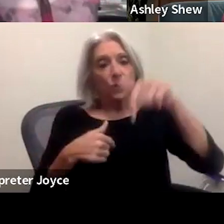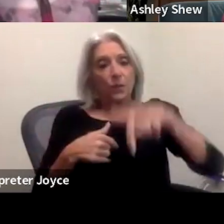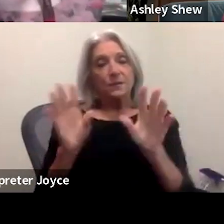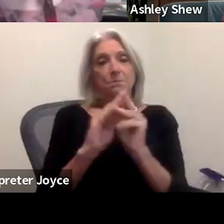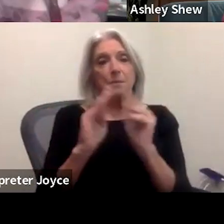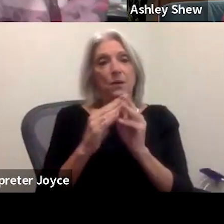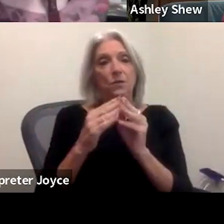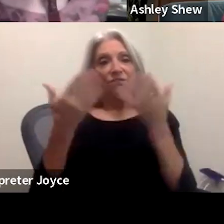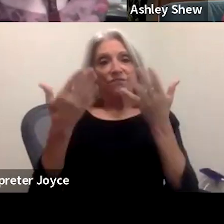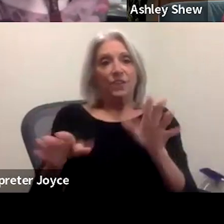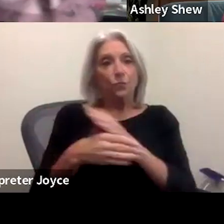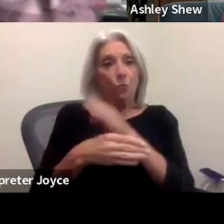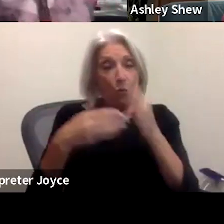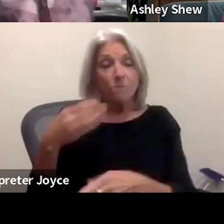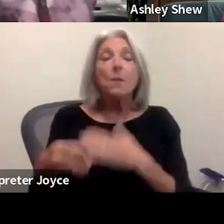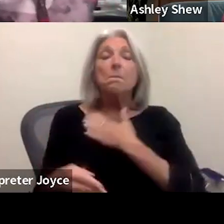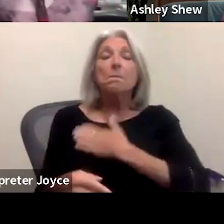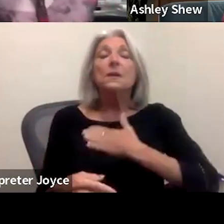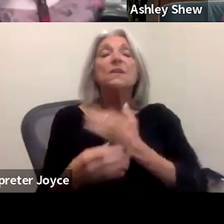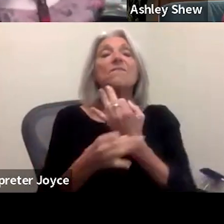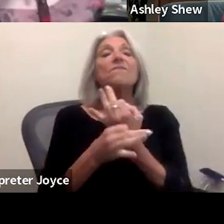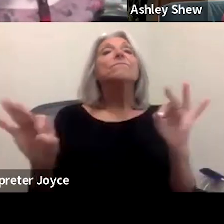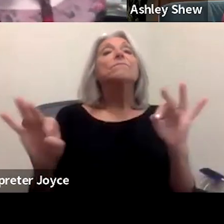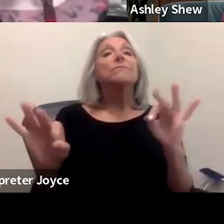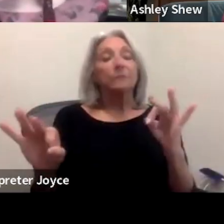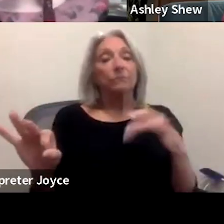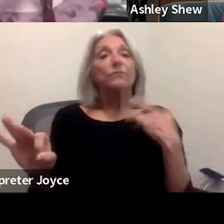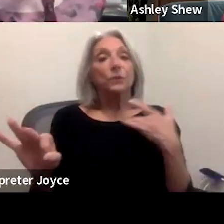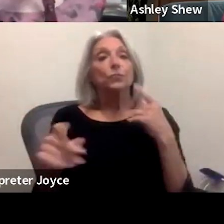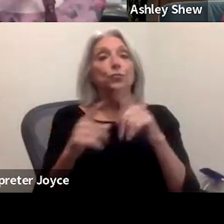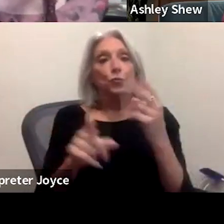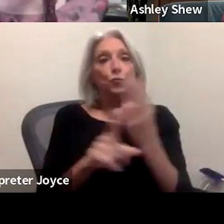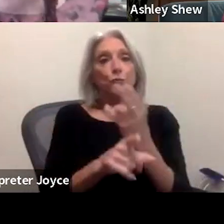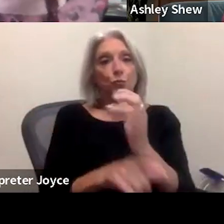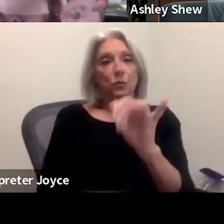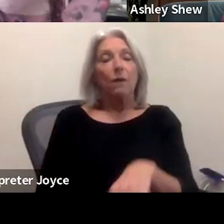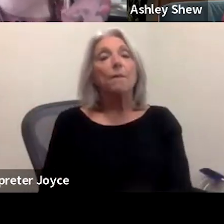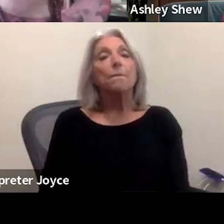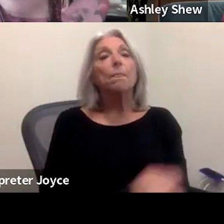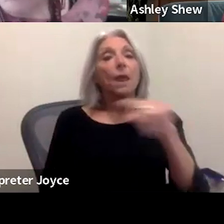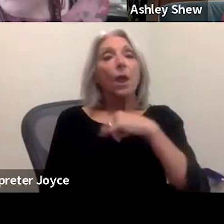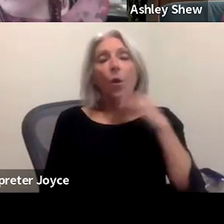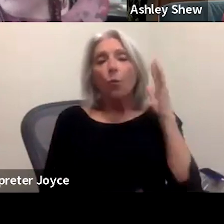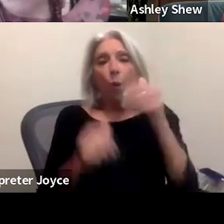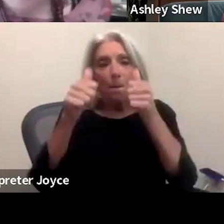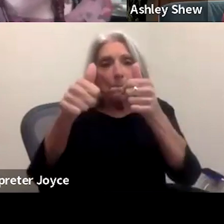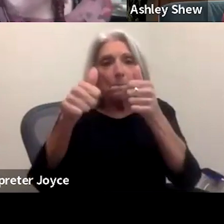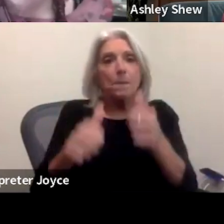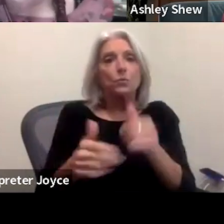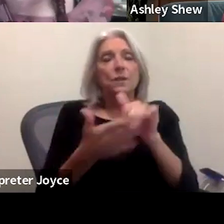Please feel free to use that discussion board. And we'll post the link to that in the chat as well.